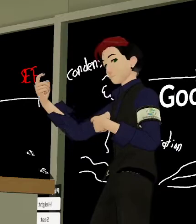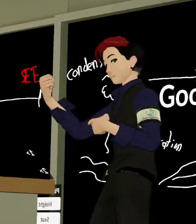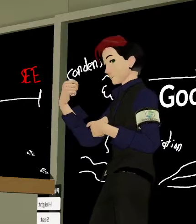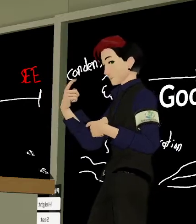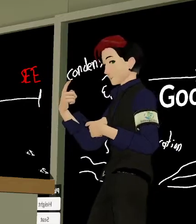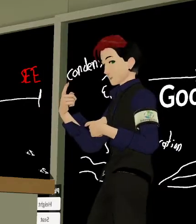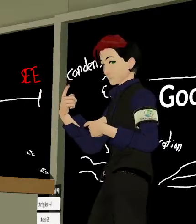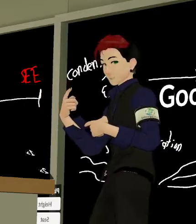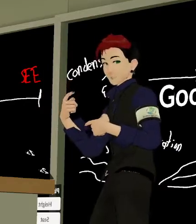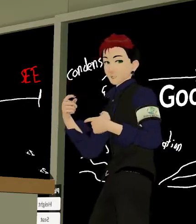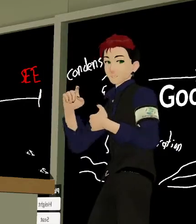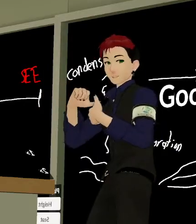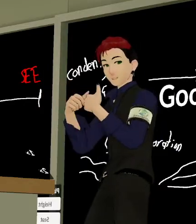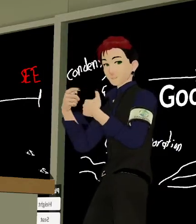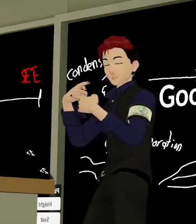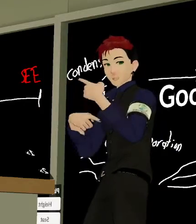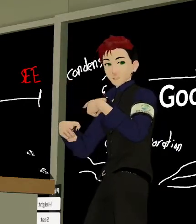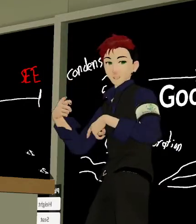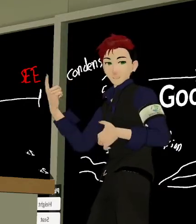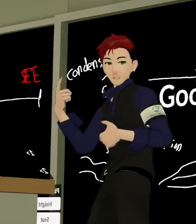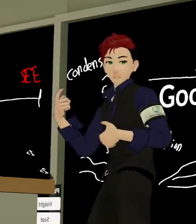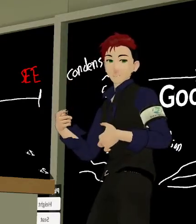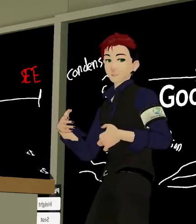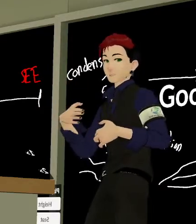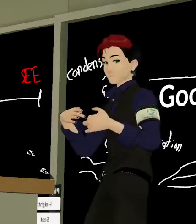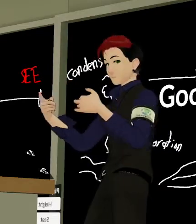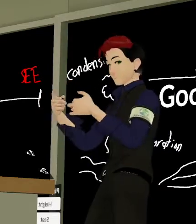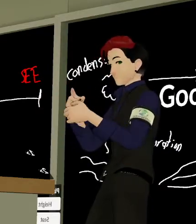whenever they ask a question about how do i sign something